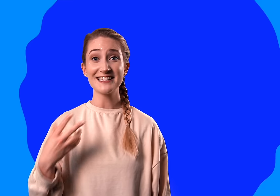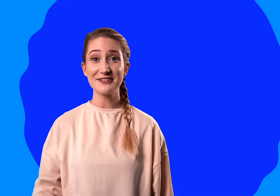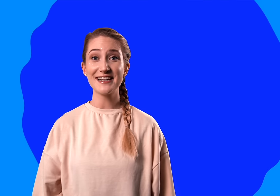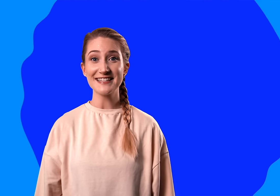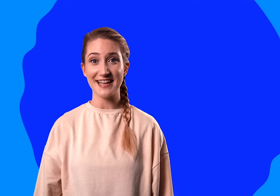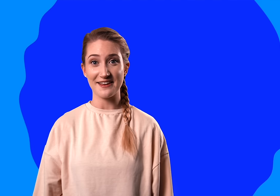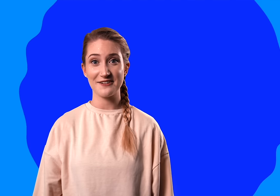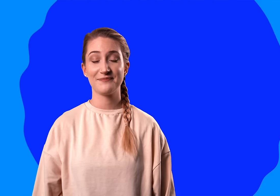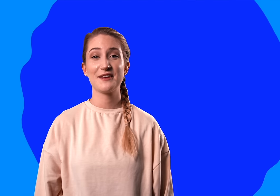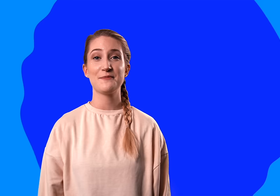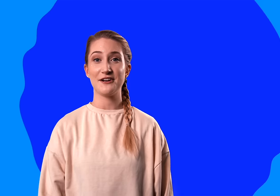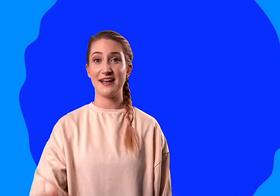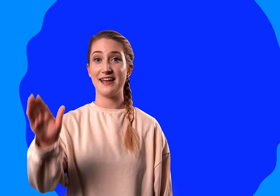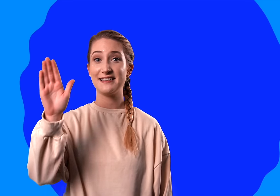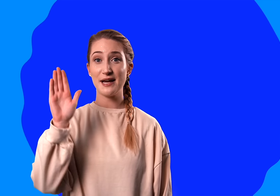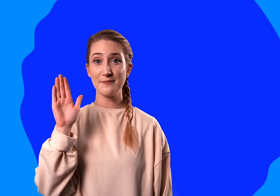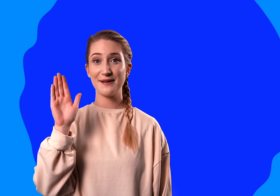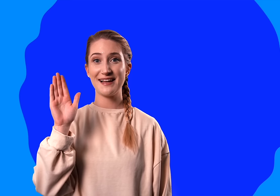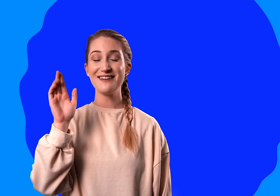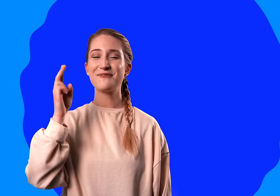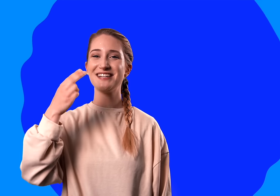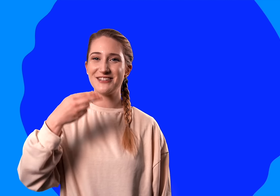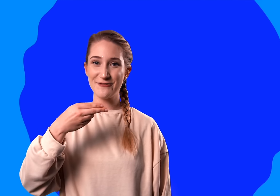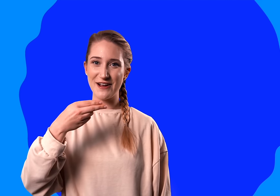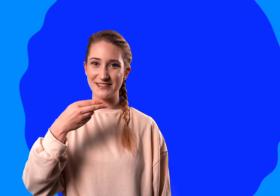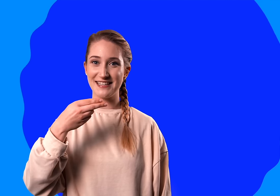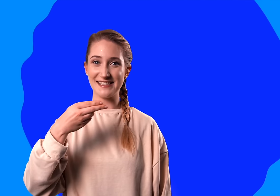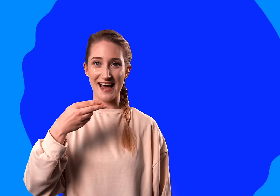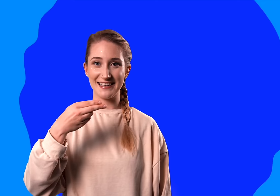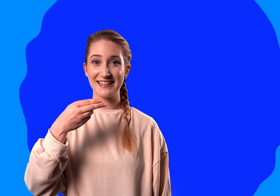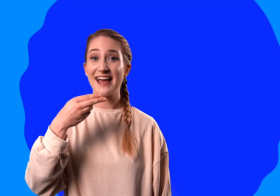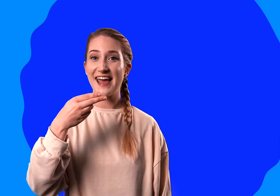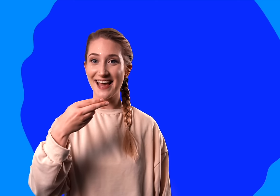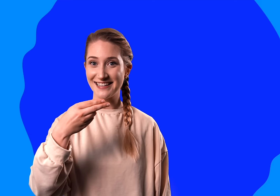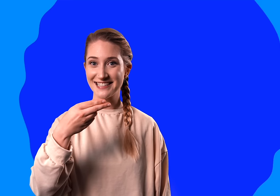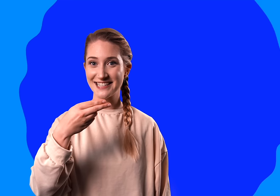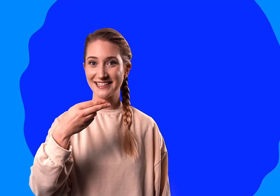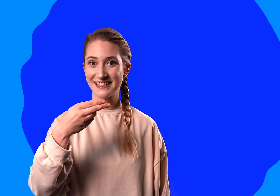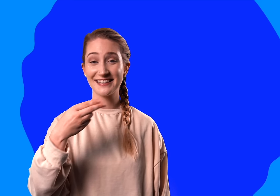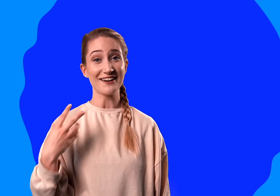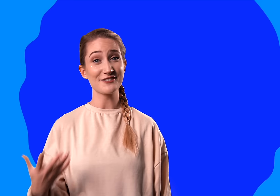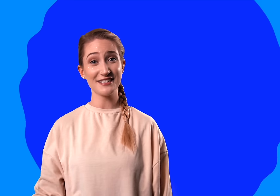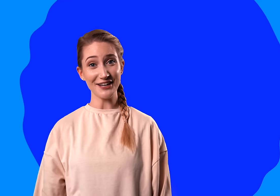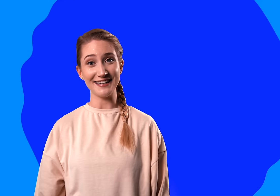Let's do it again together. Put your hand up and point two fingers to the side. H. That was really good!